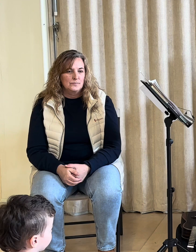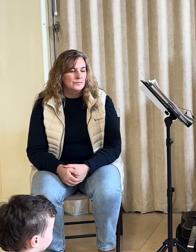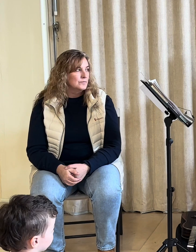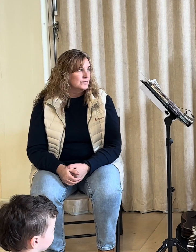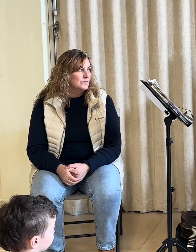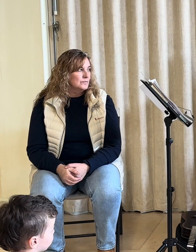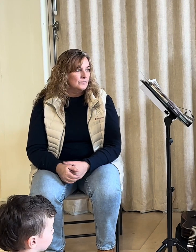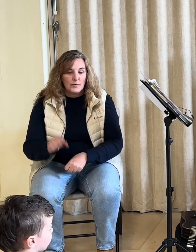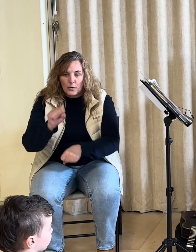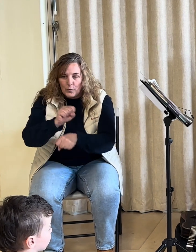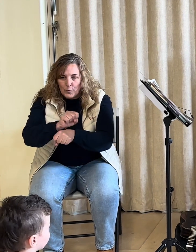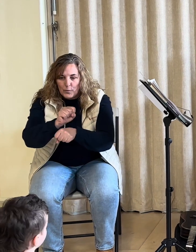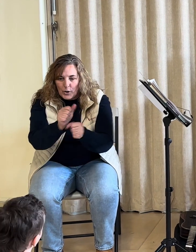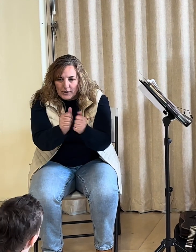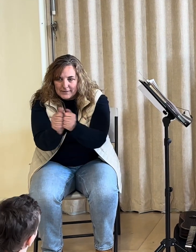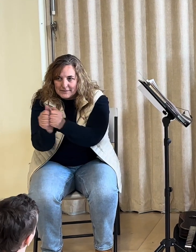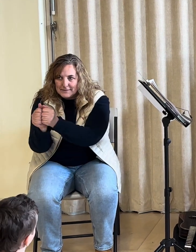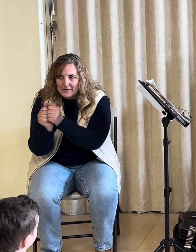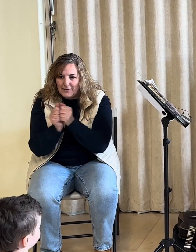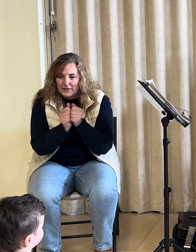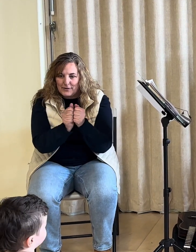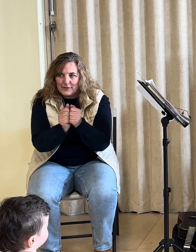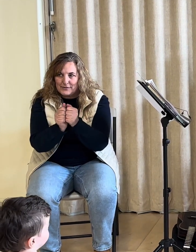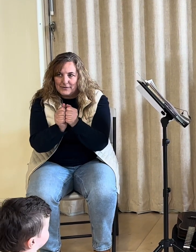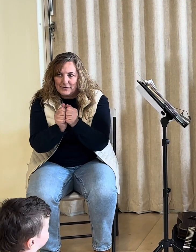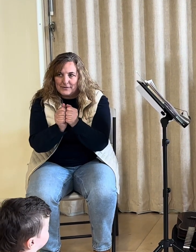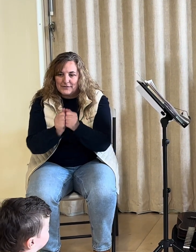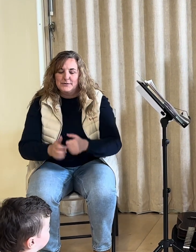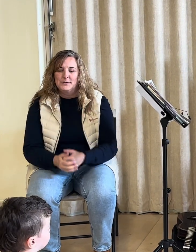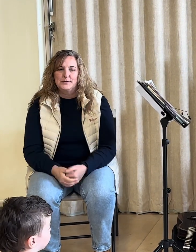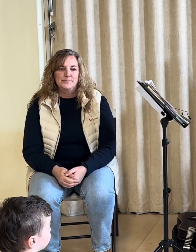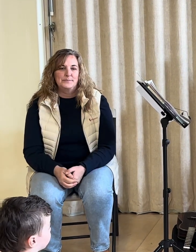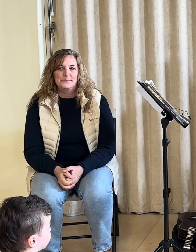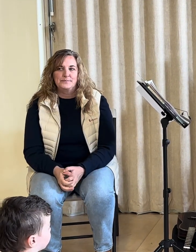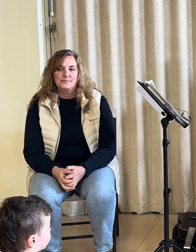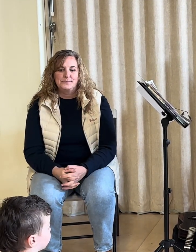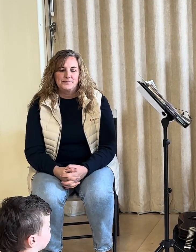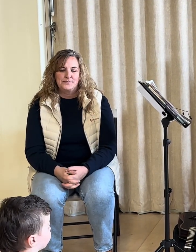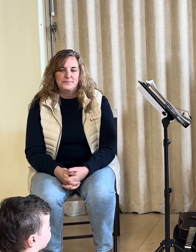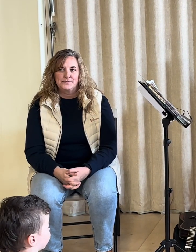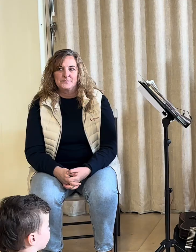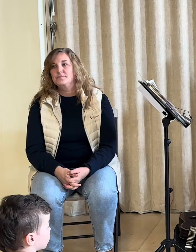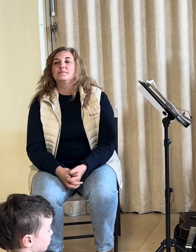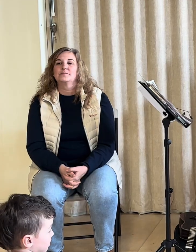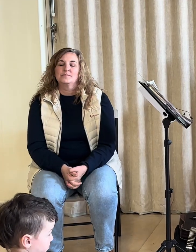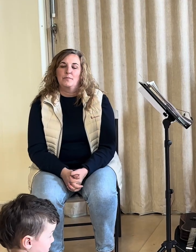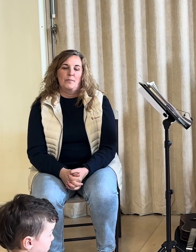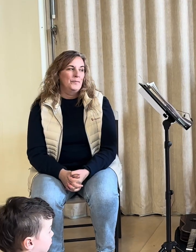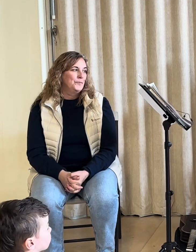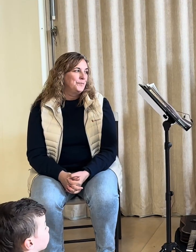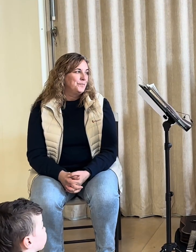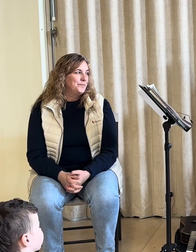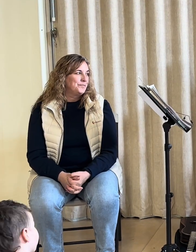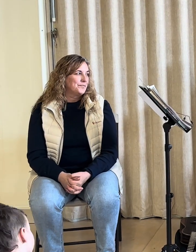We work together.